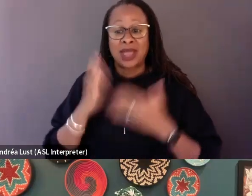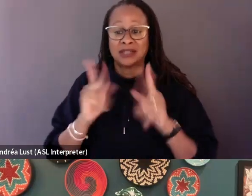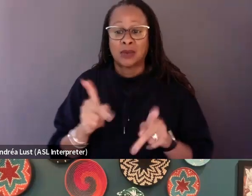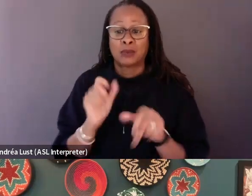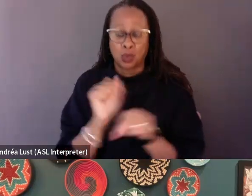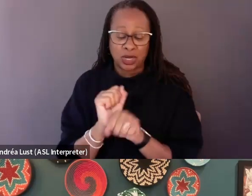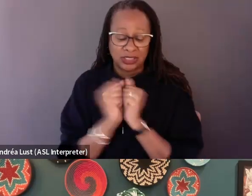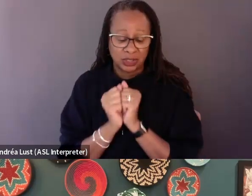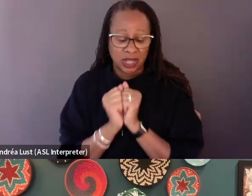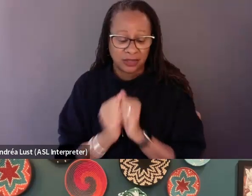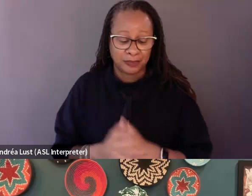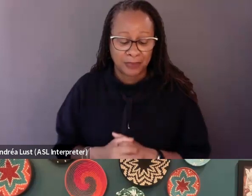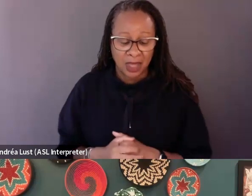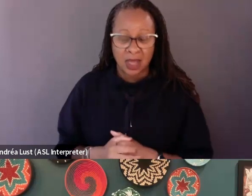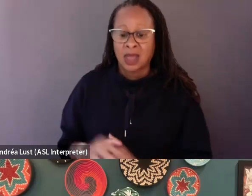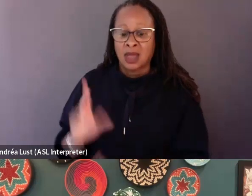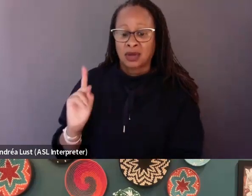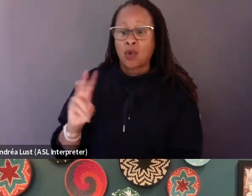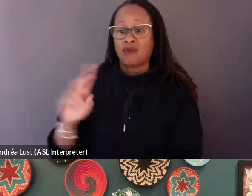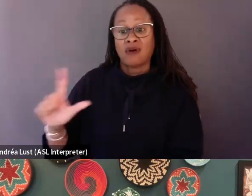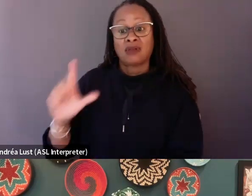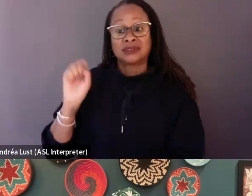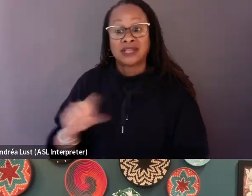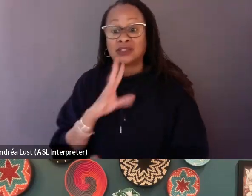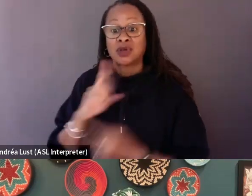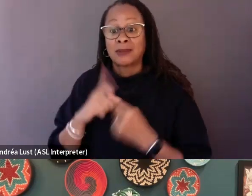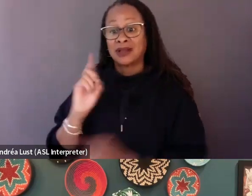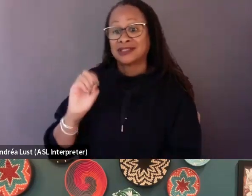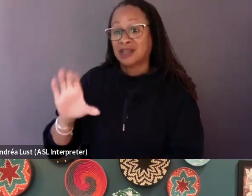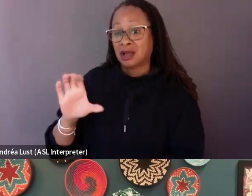about documentary filmmaking in India now?